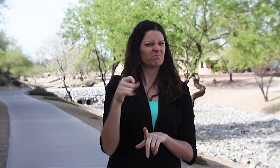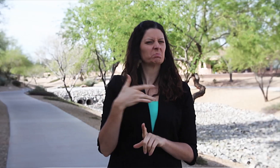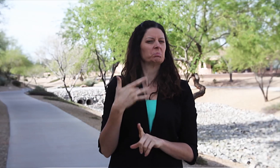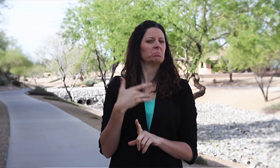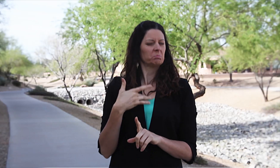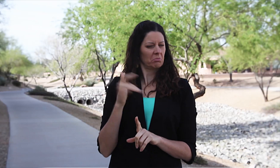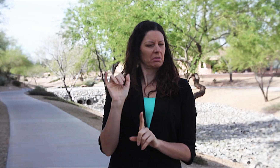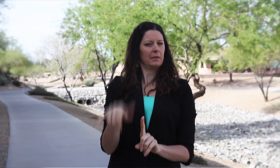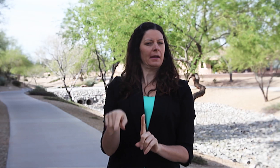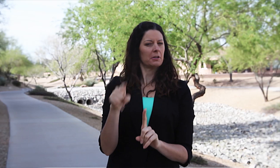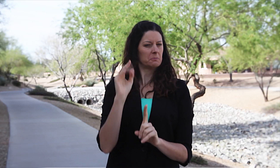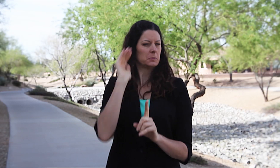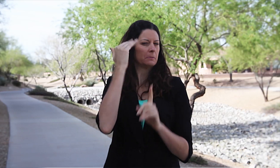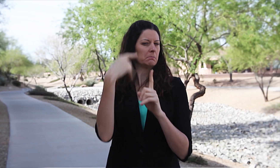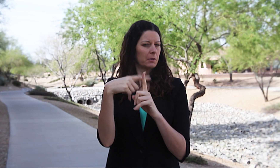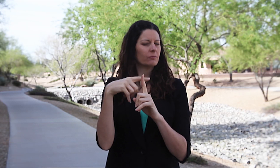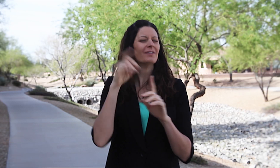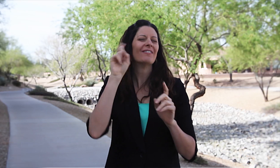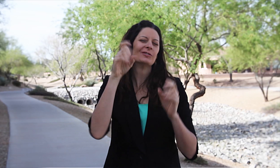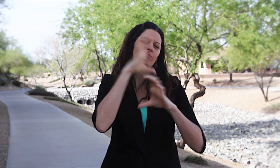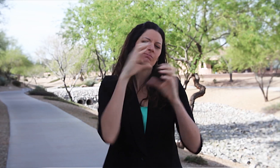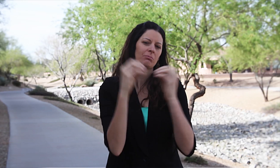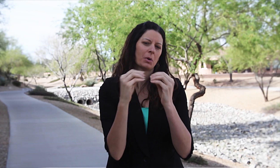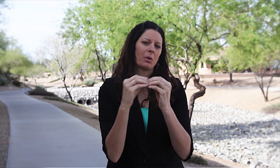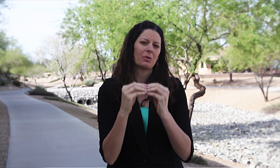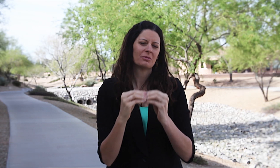INVESTIGATORS ARE HOPEFUL BUT STILL WAITING TO CONFIRM THE EVIDENCE.